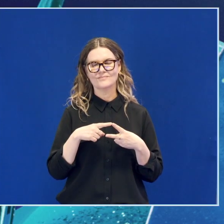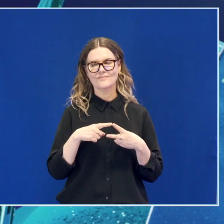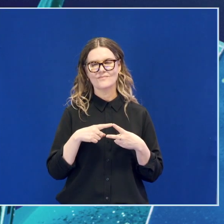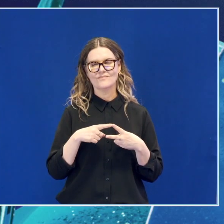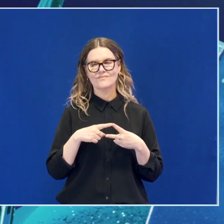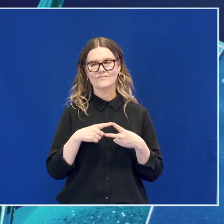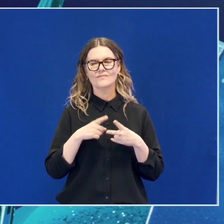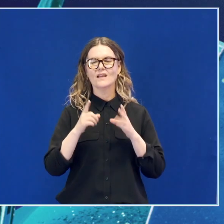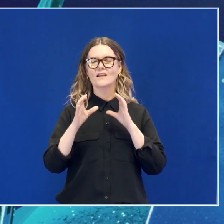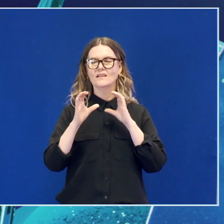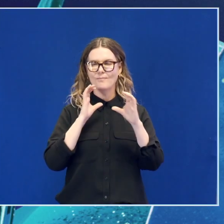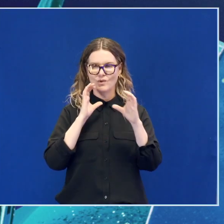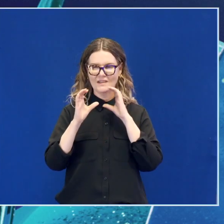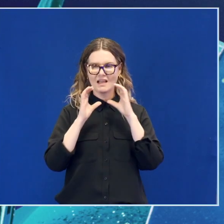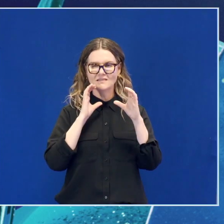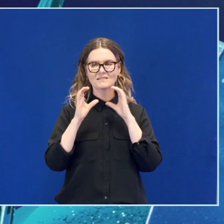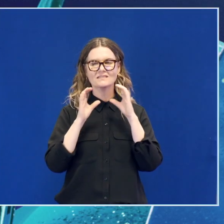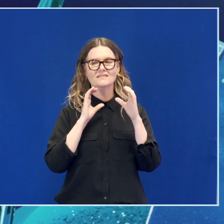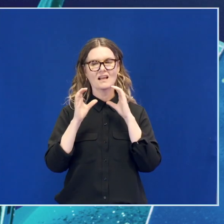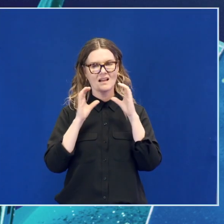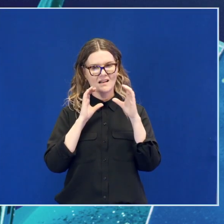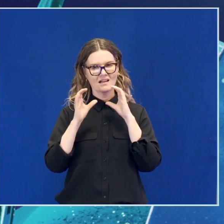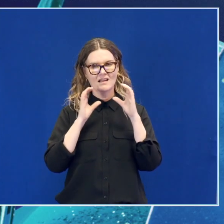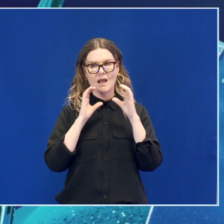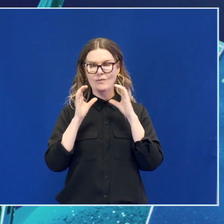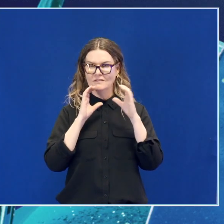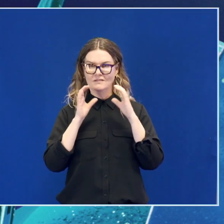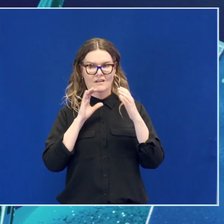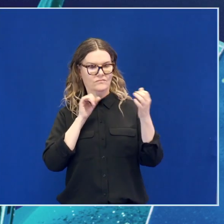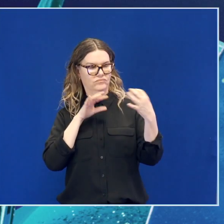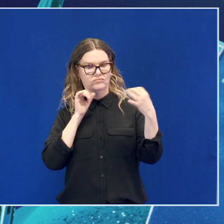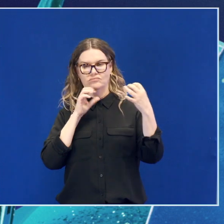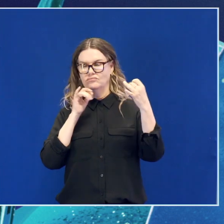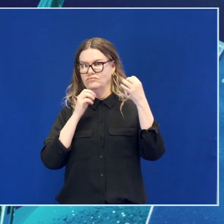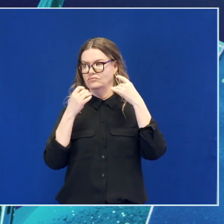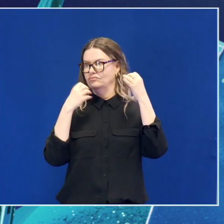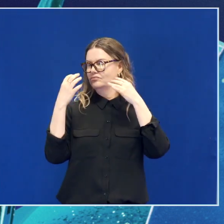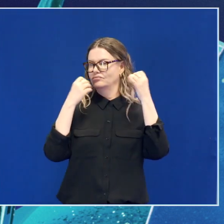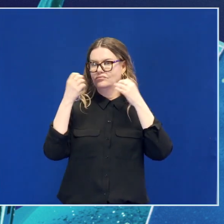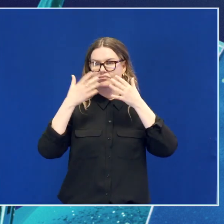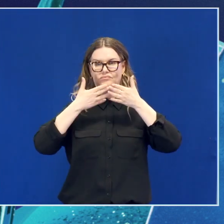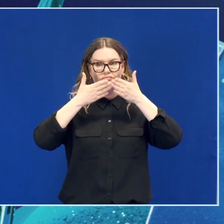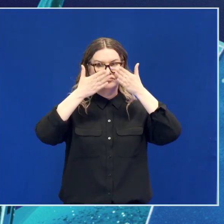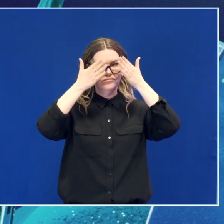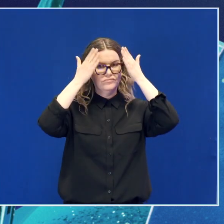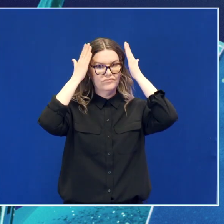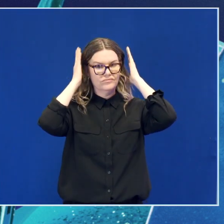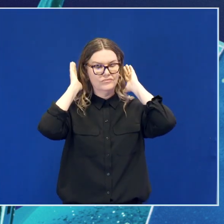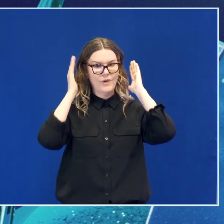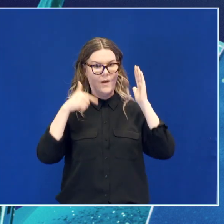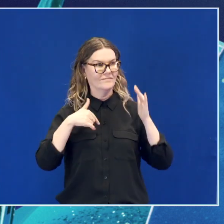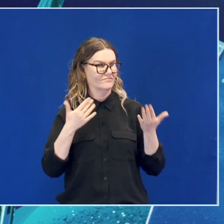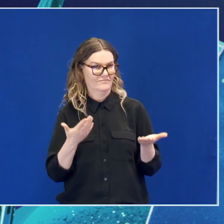So I can be like, wow, especially, you know, here I am at a conference. I know my messages, my emails and things